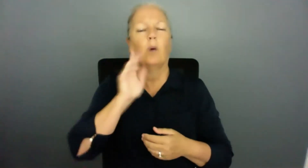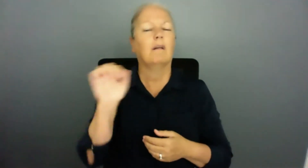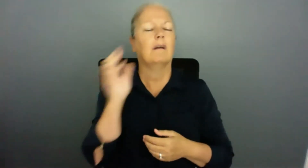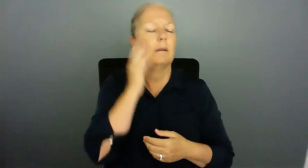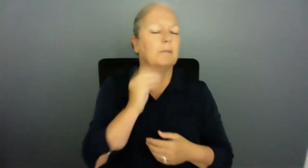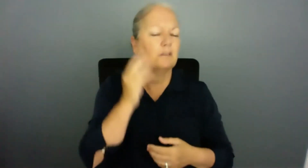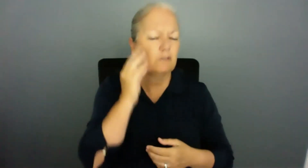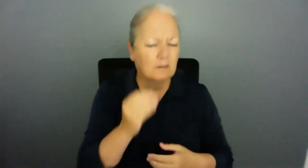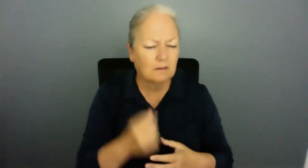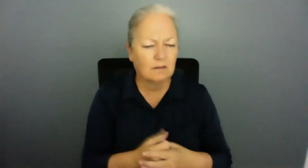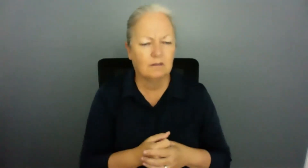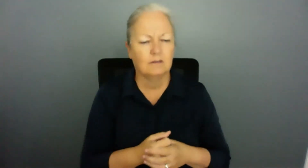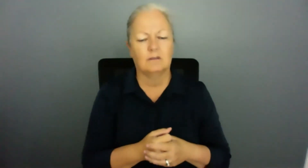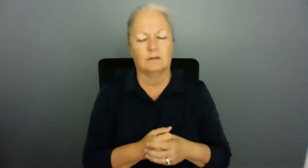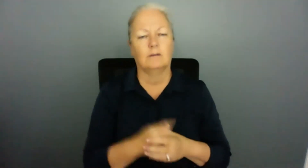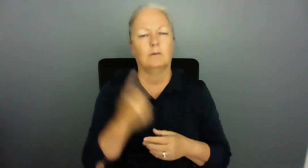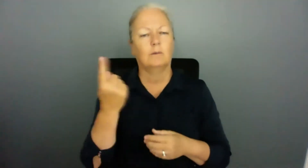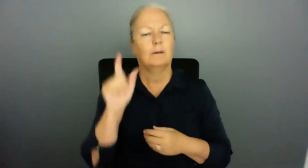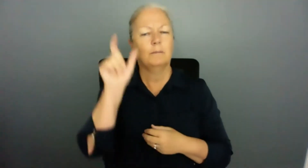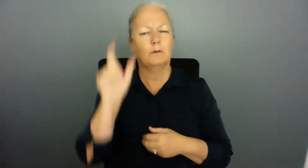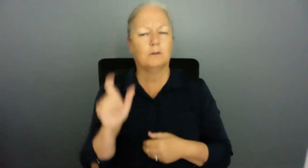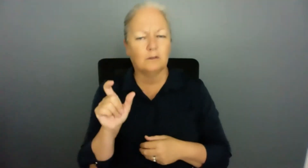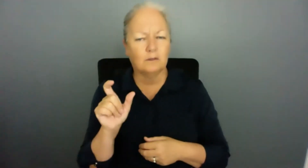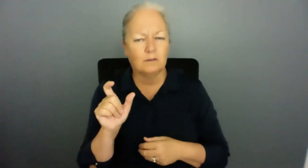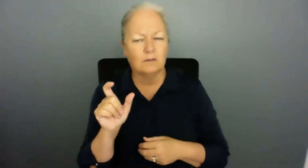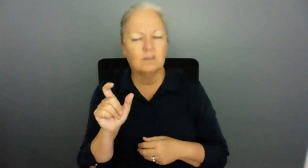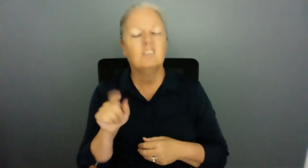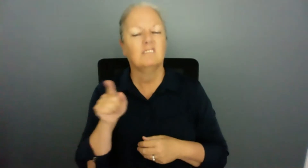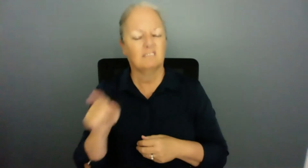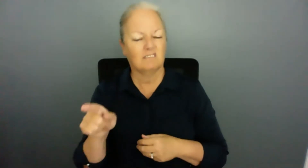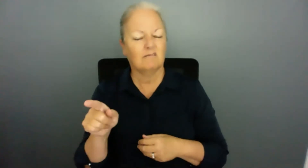and colleague who has been closely involved in organizing the consultation of youth with